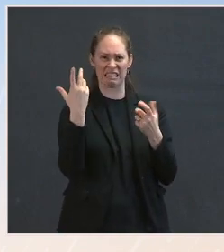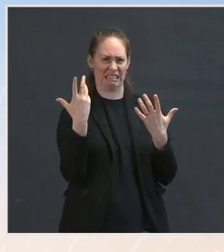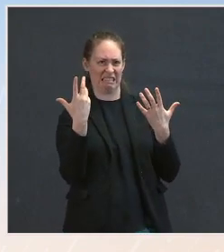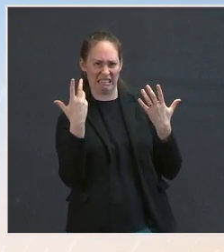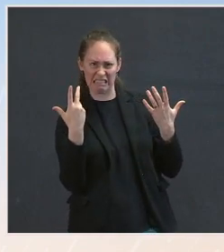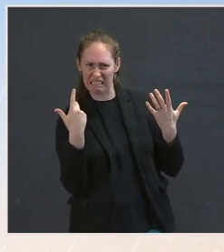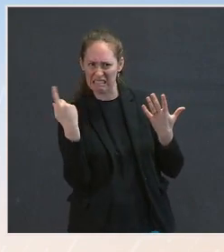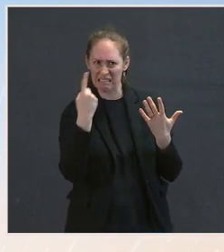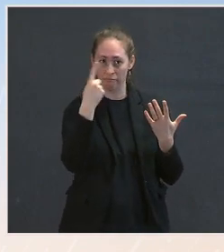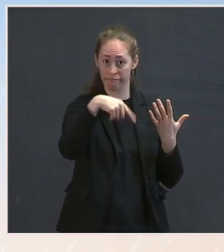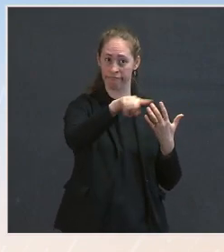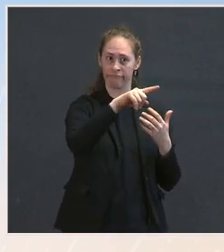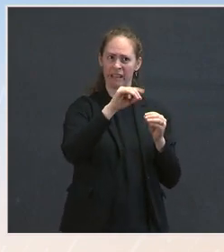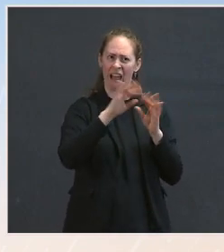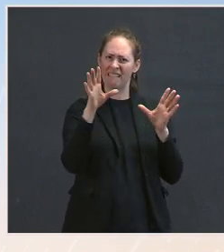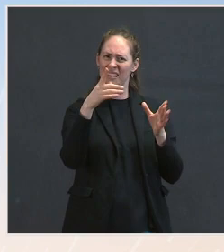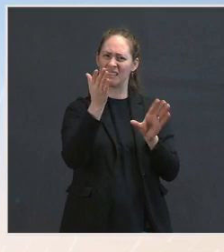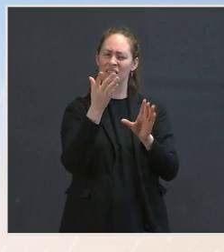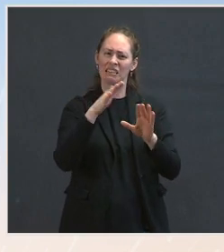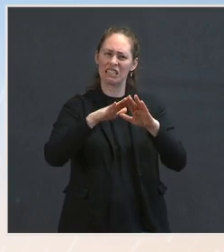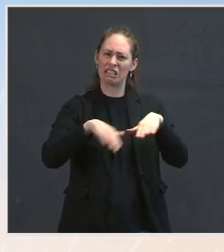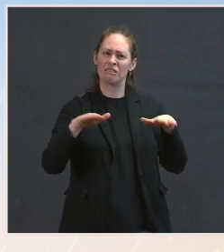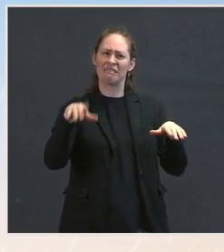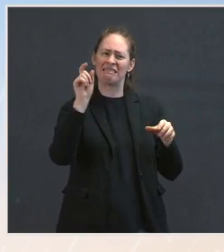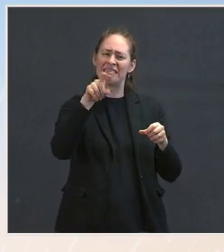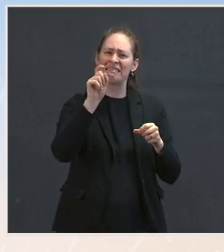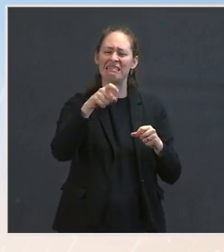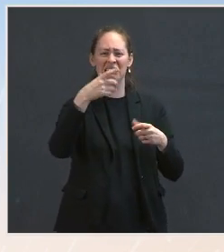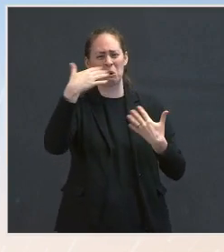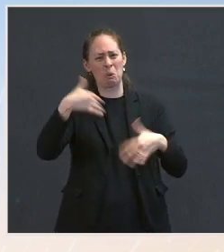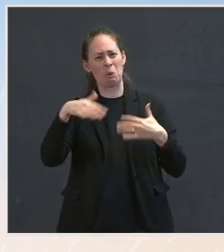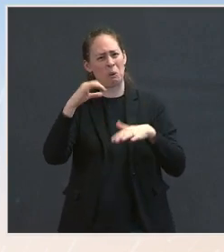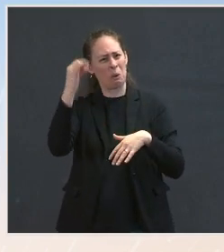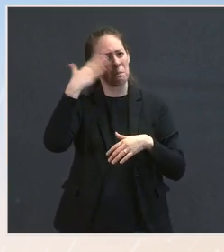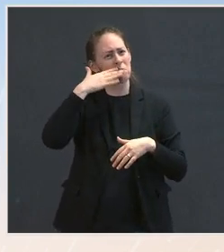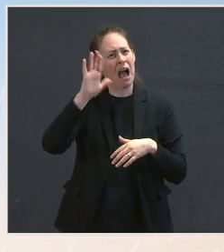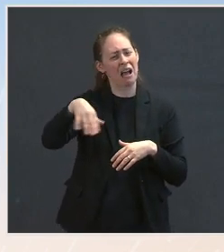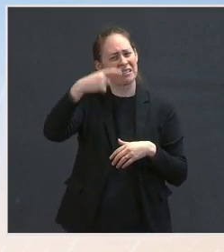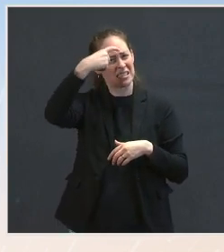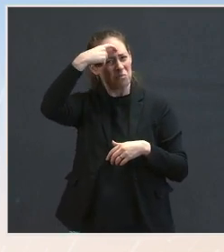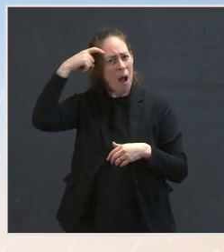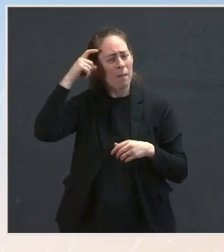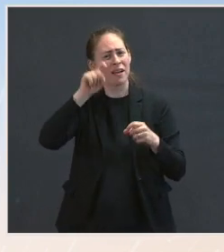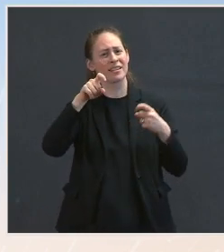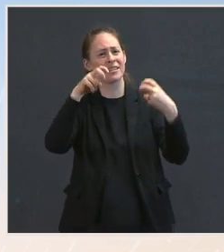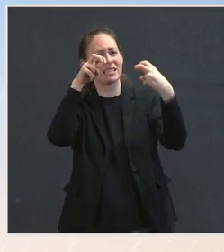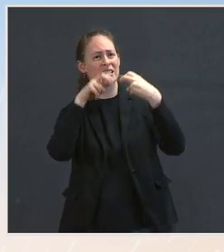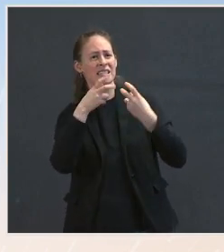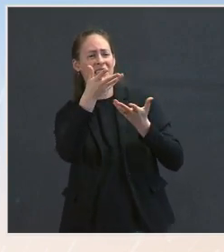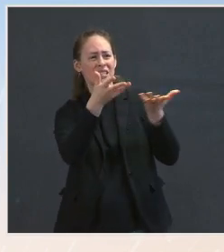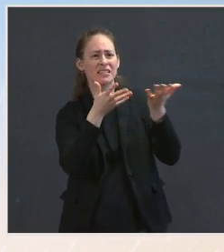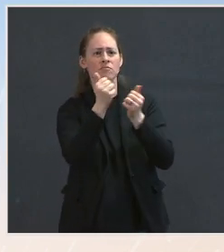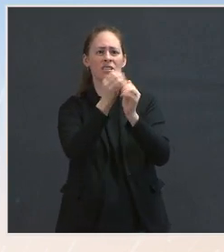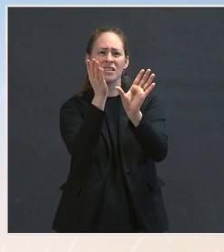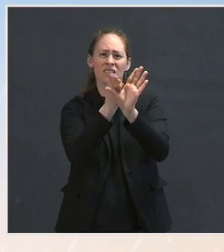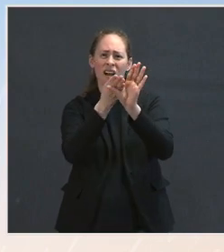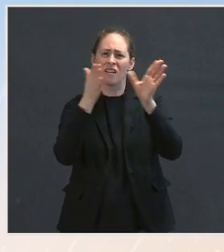In some cases, they've been traumatized, they've had a difficult time. What can the administration do to assure these kinds --